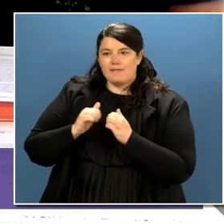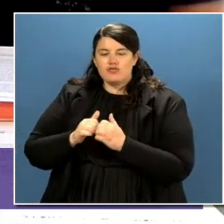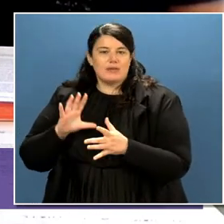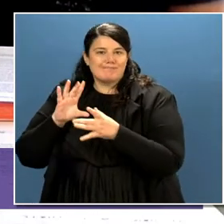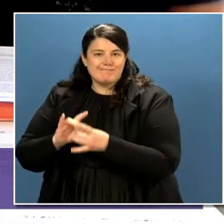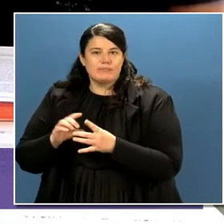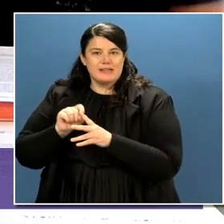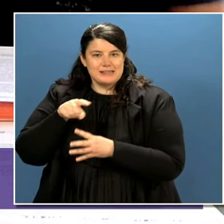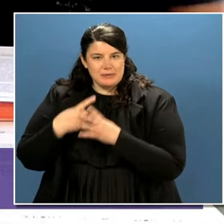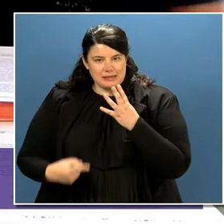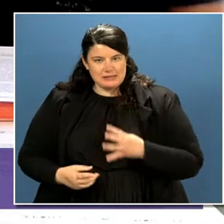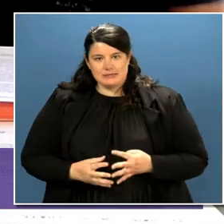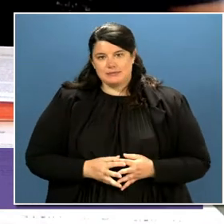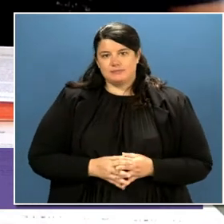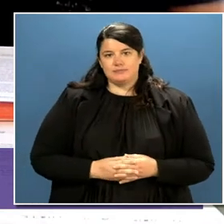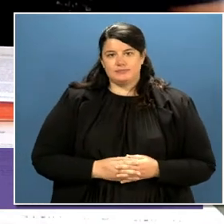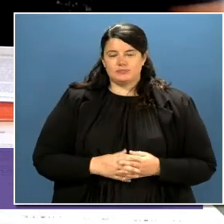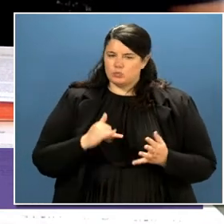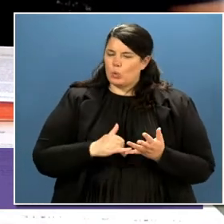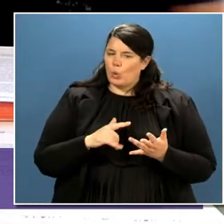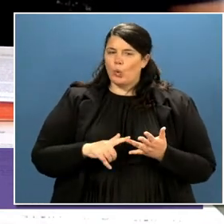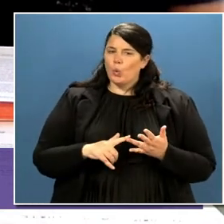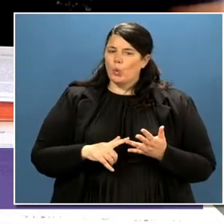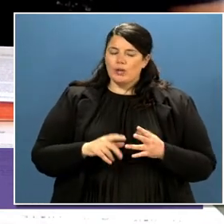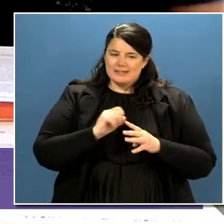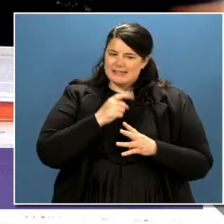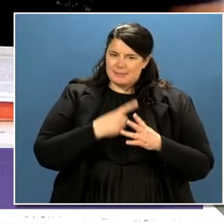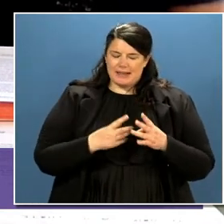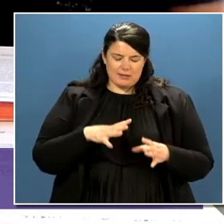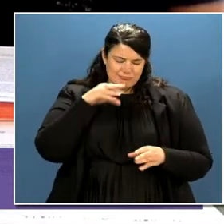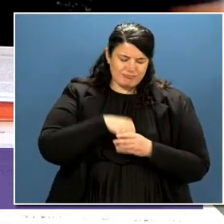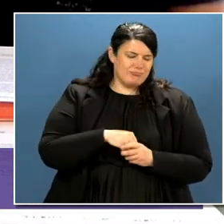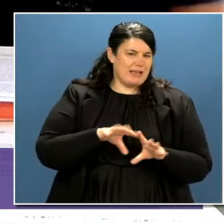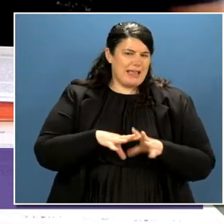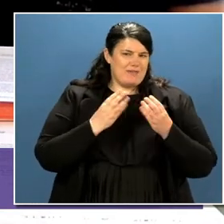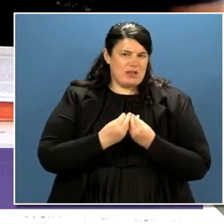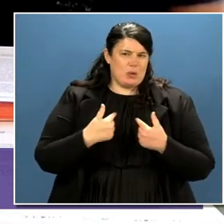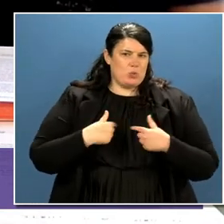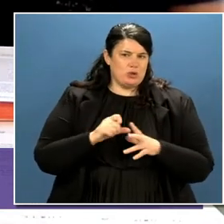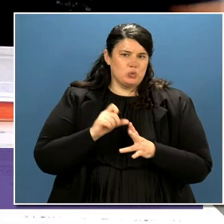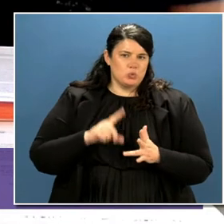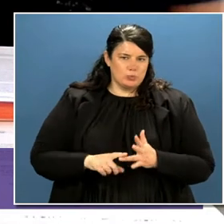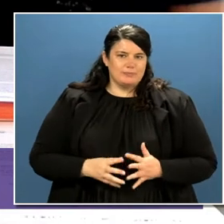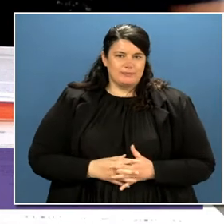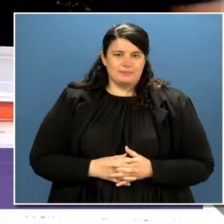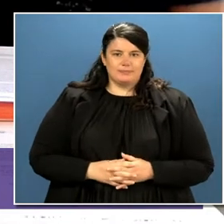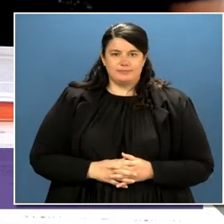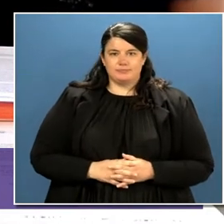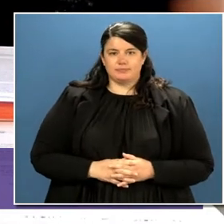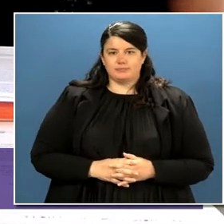So disability is at the front of everything that we do. So Oliver Hunter --- Yes!